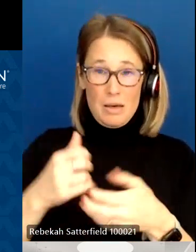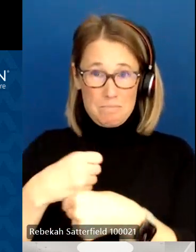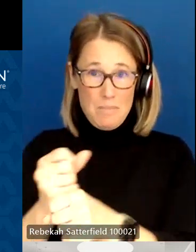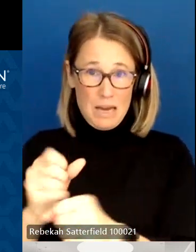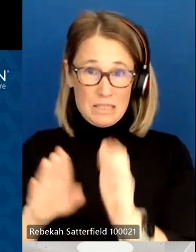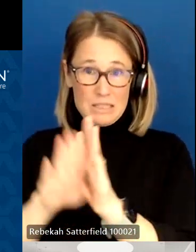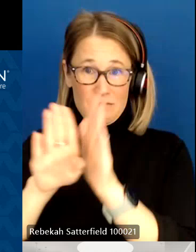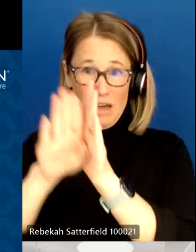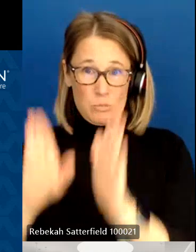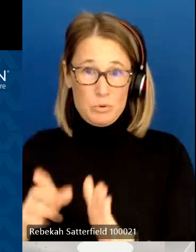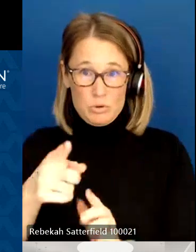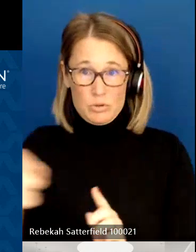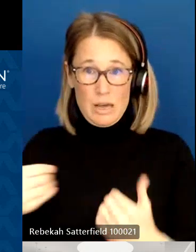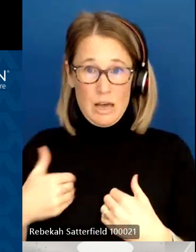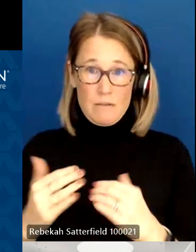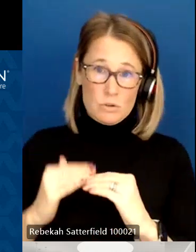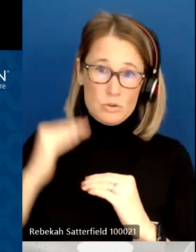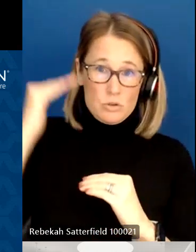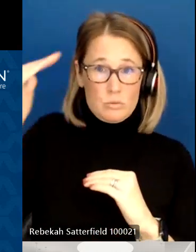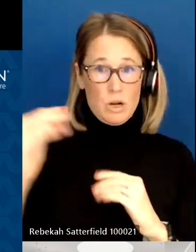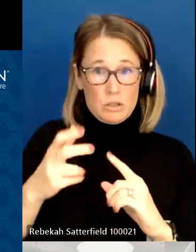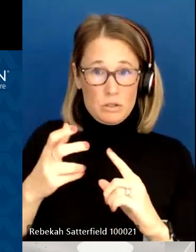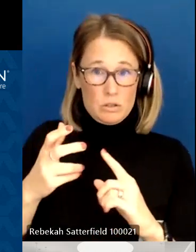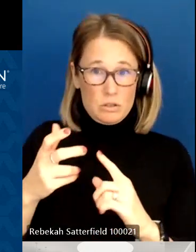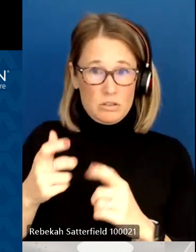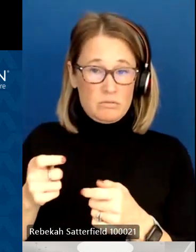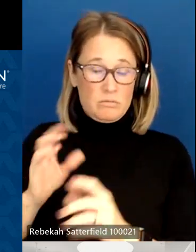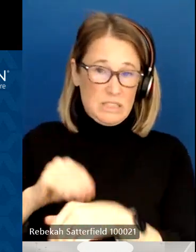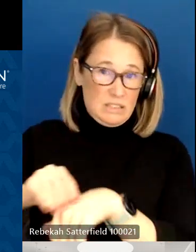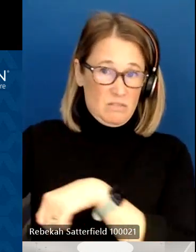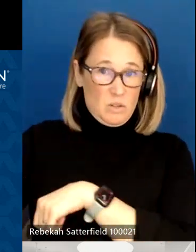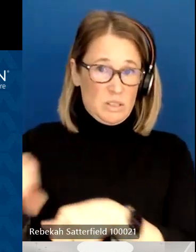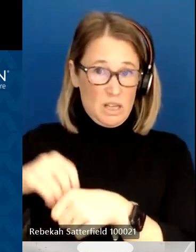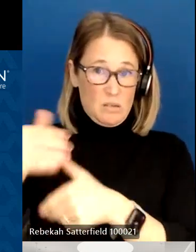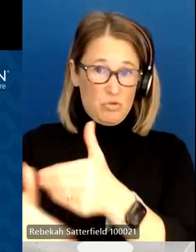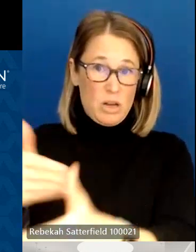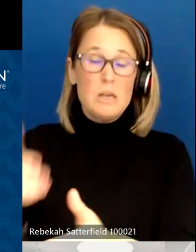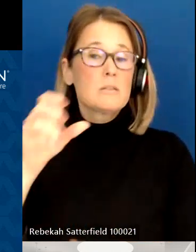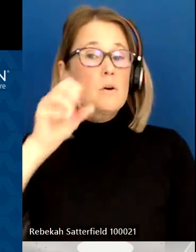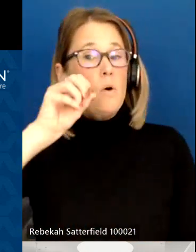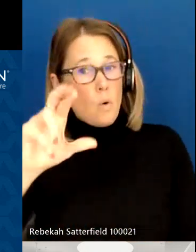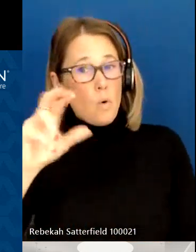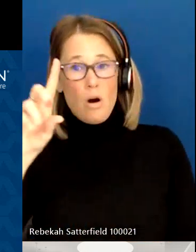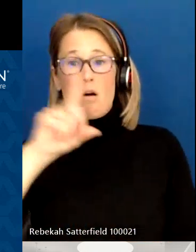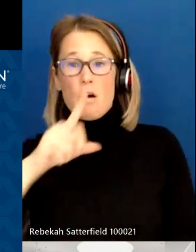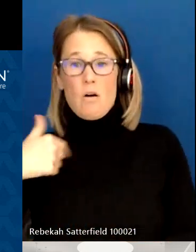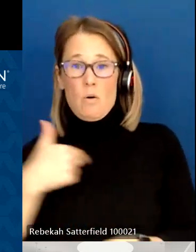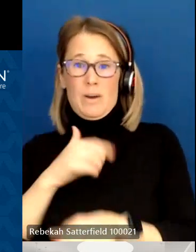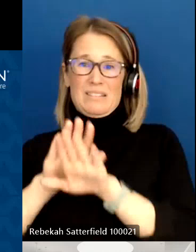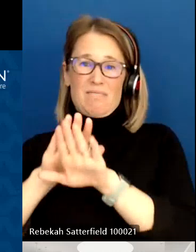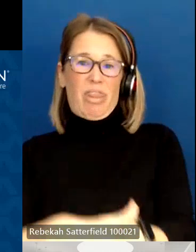in the process on the other hand is this at the risk of stifling Innovation um should is this too